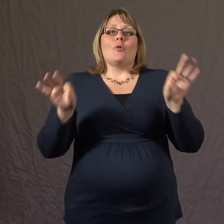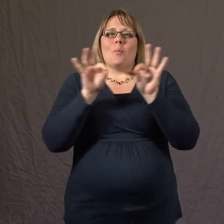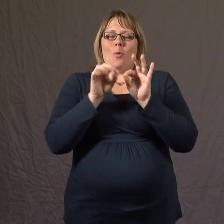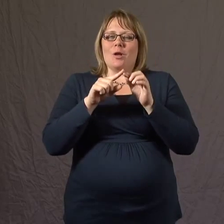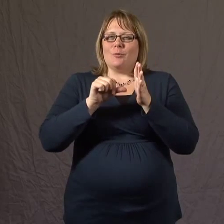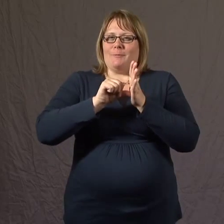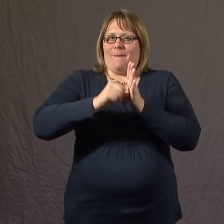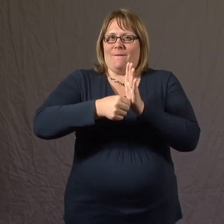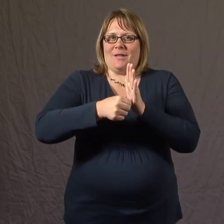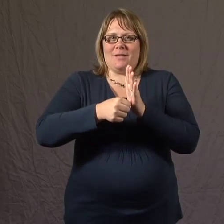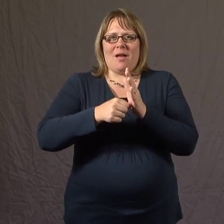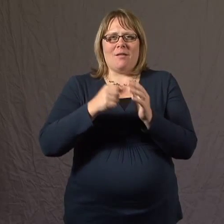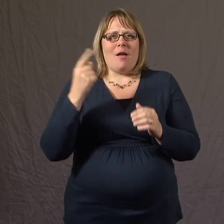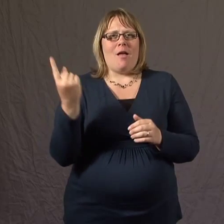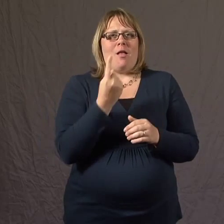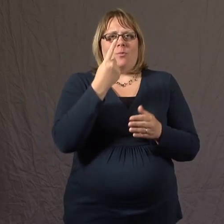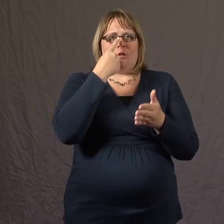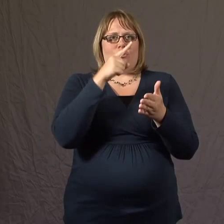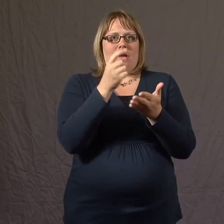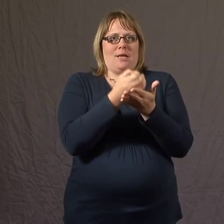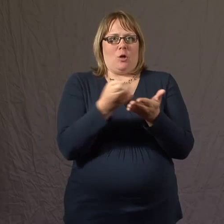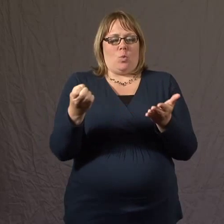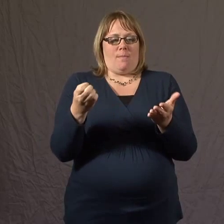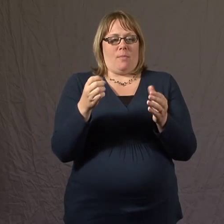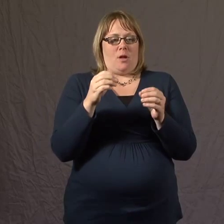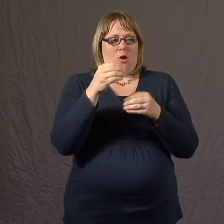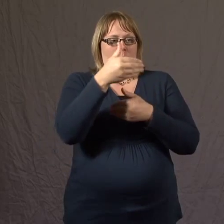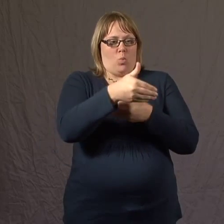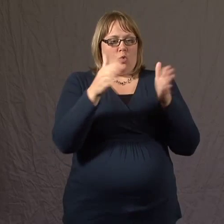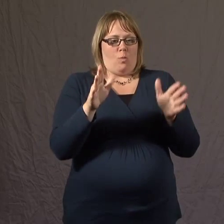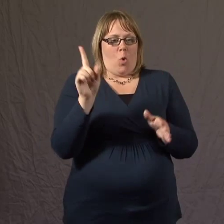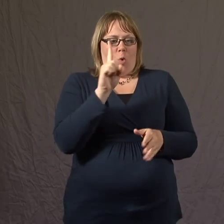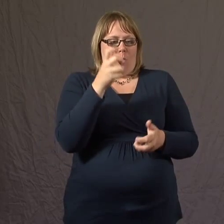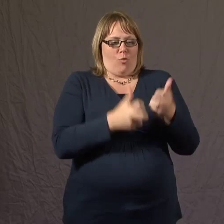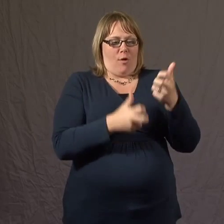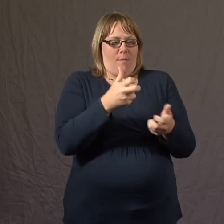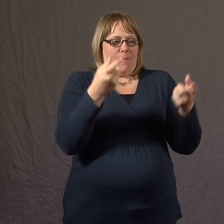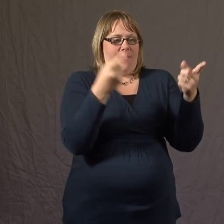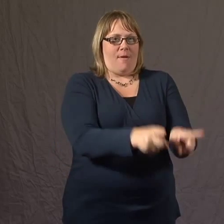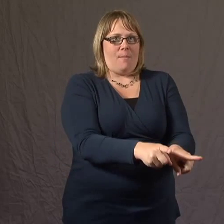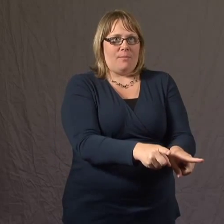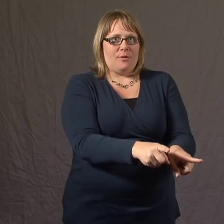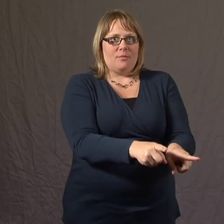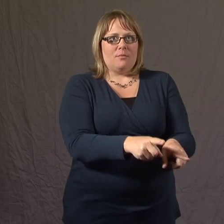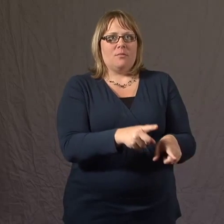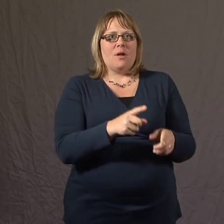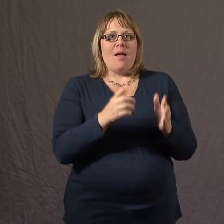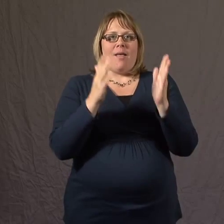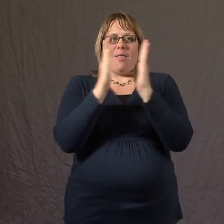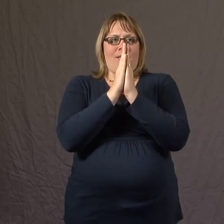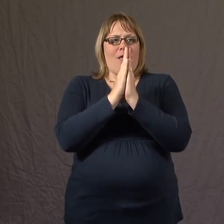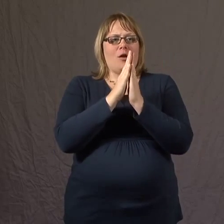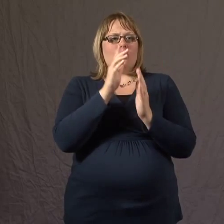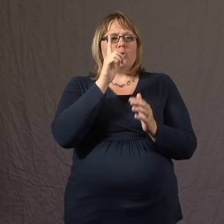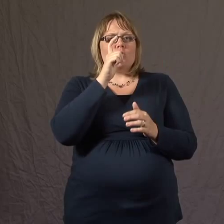I would like to strongly emphasize that you check all the equipment in the room in which